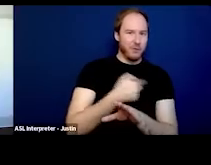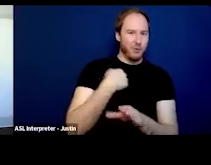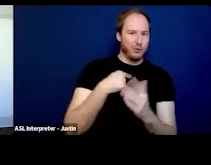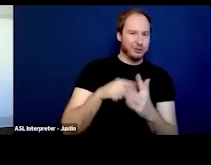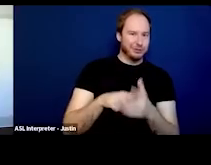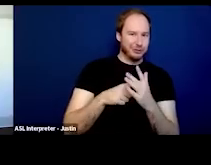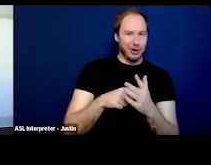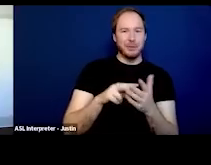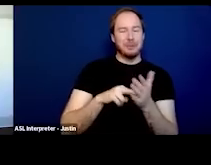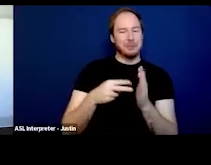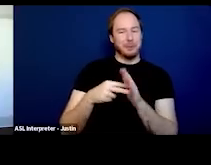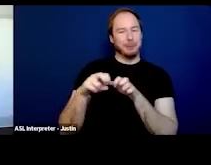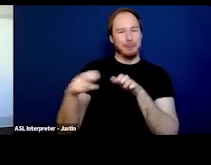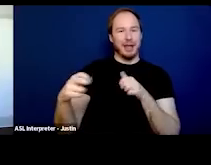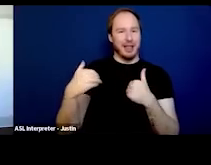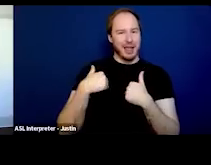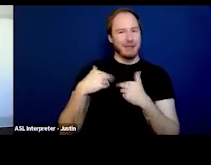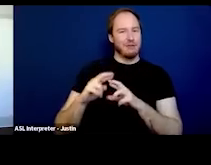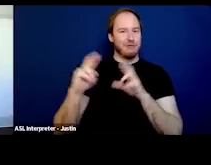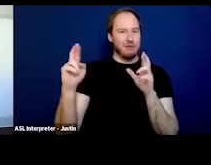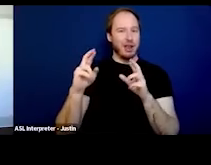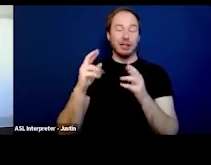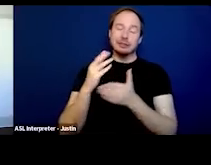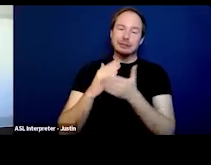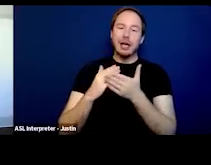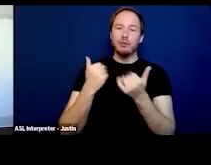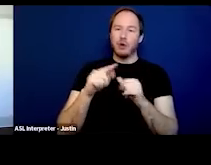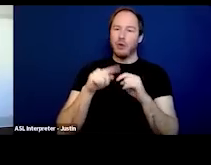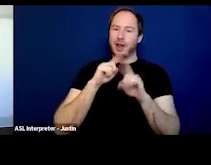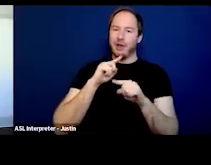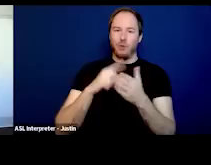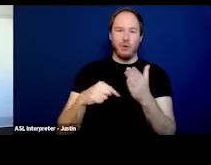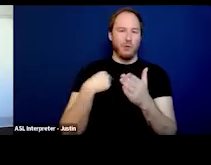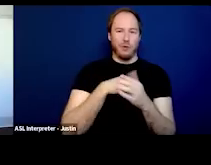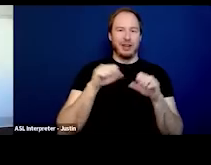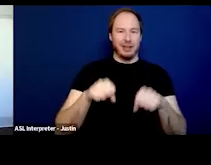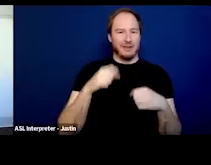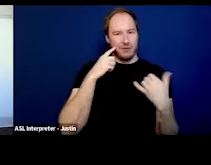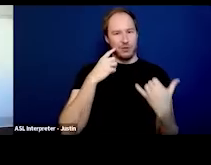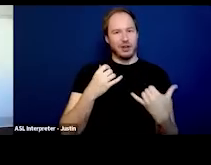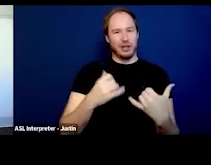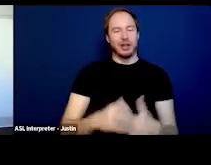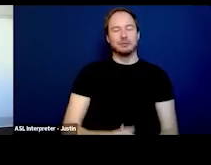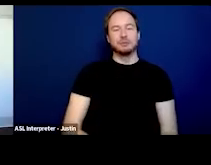So the panelists have those, and we're gonna try to address as many as we can today. The slides are available now.